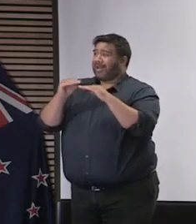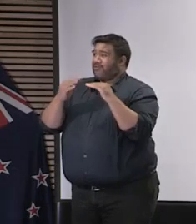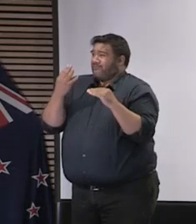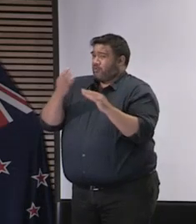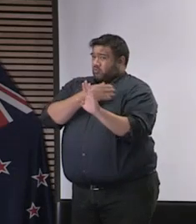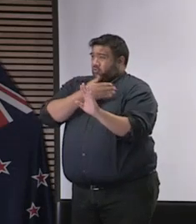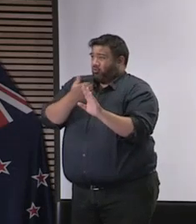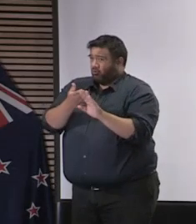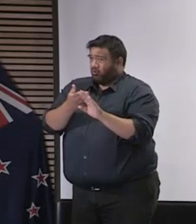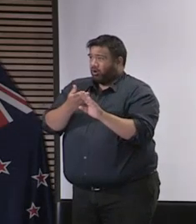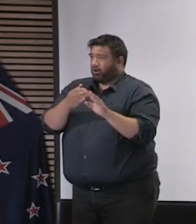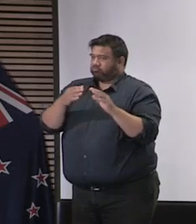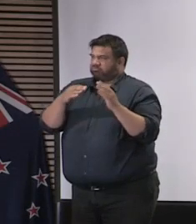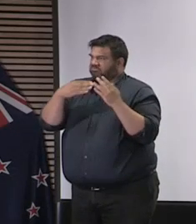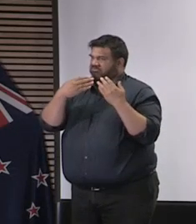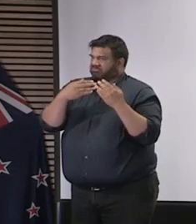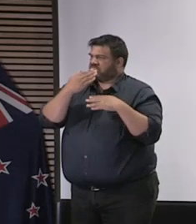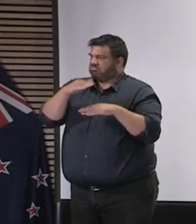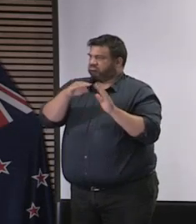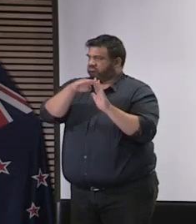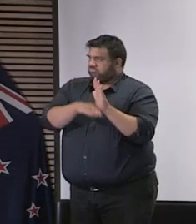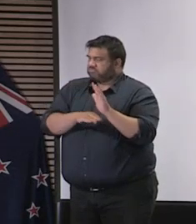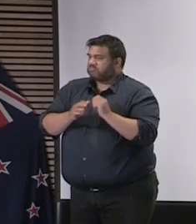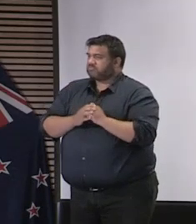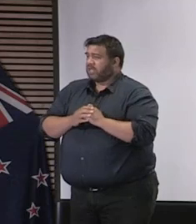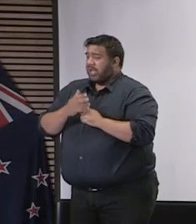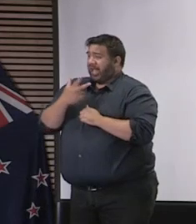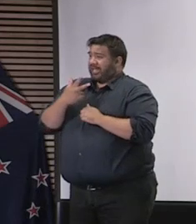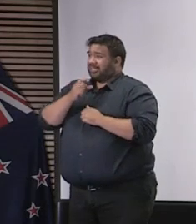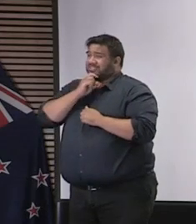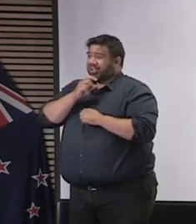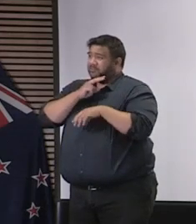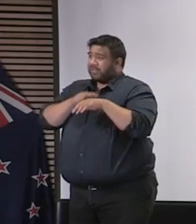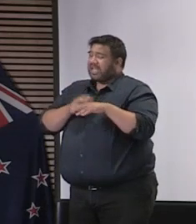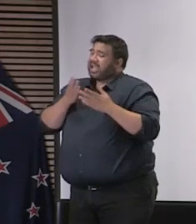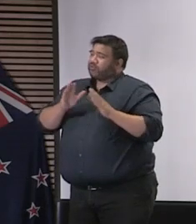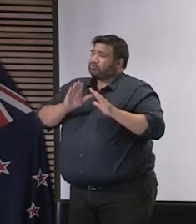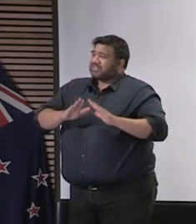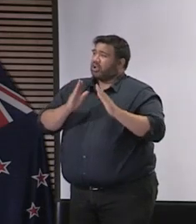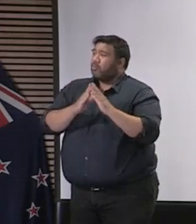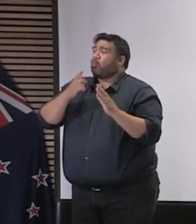Since the introduction of the level 4 restrictions, eight of our people have had to